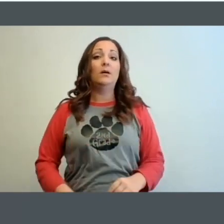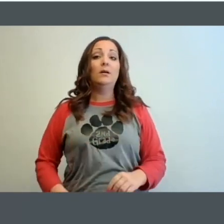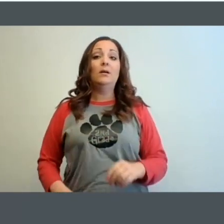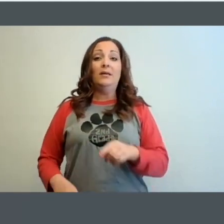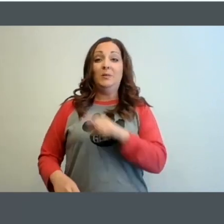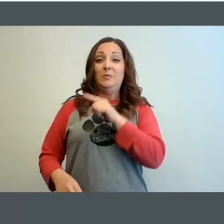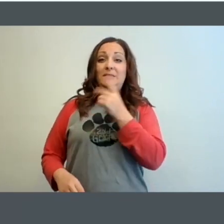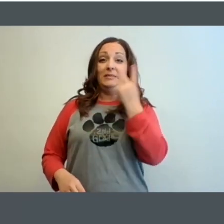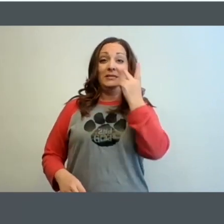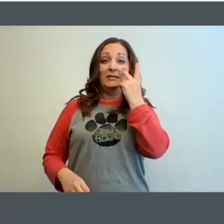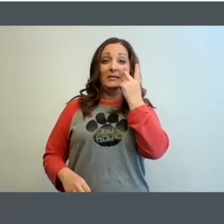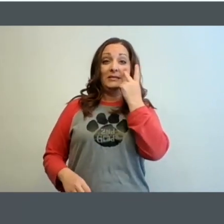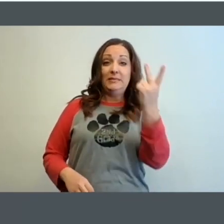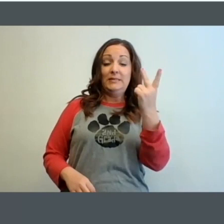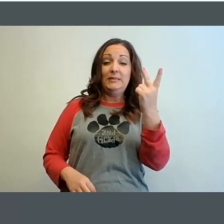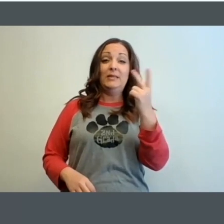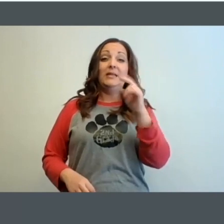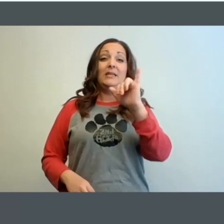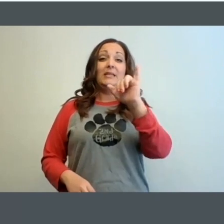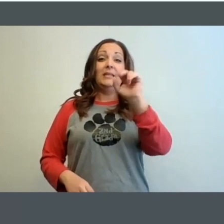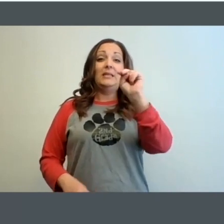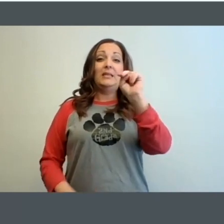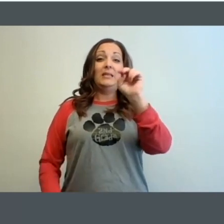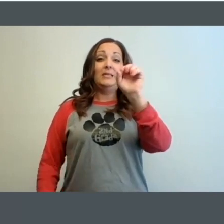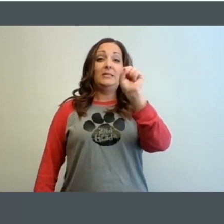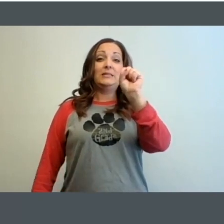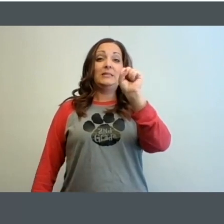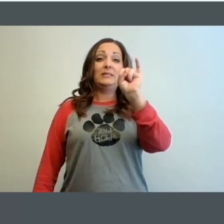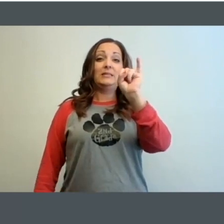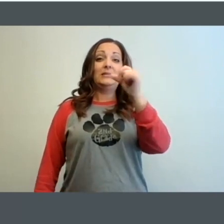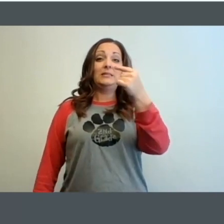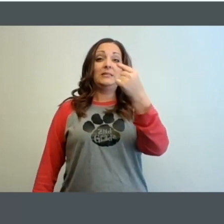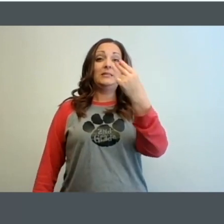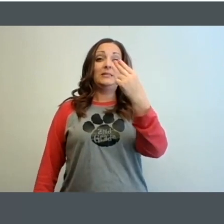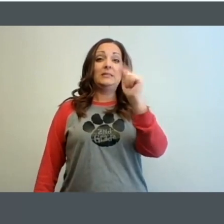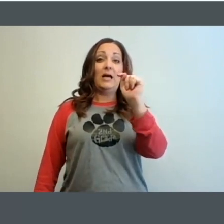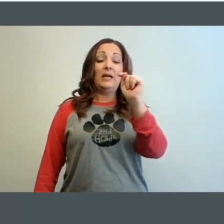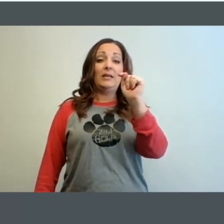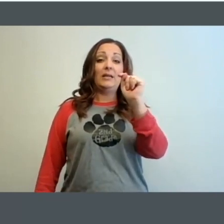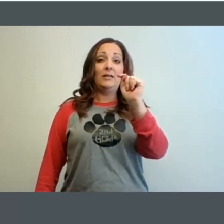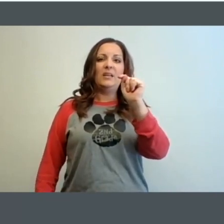It's a very valuable tool for some teachers.